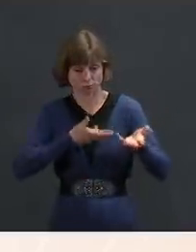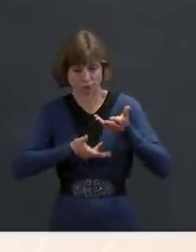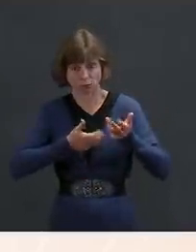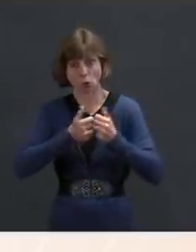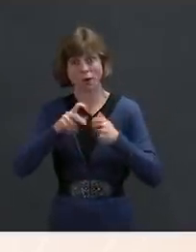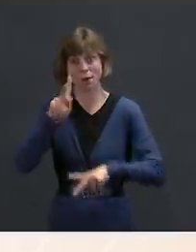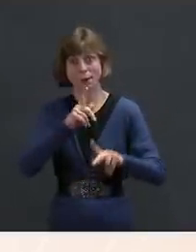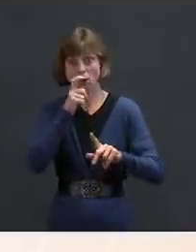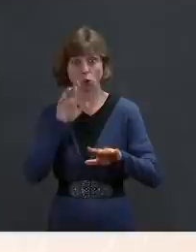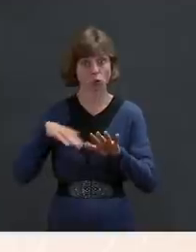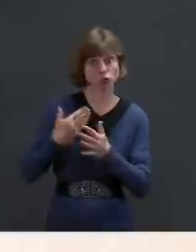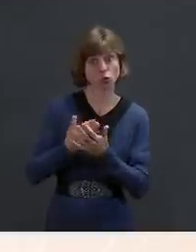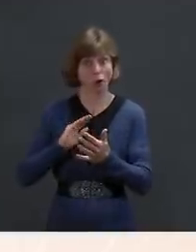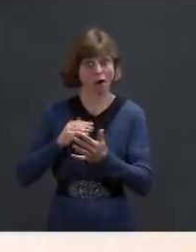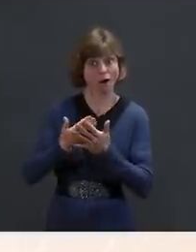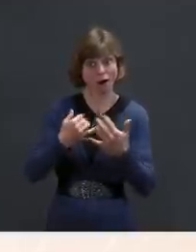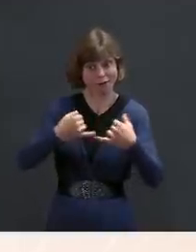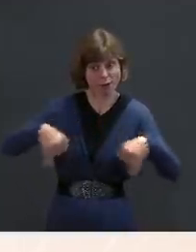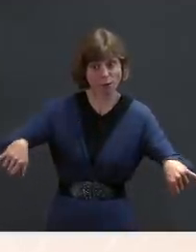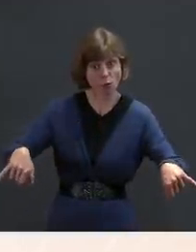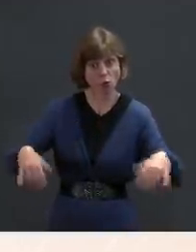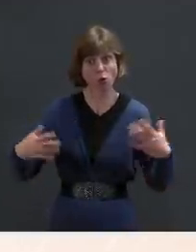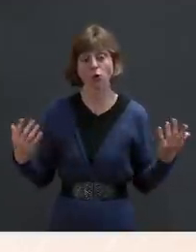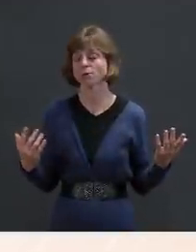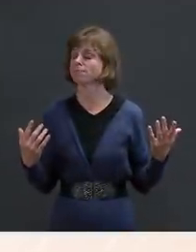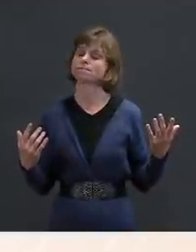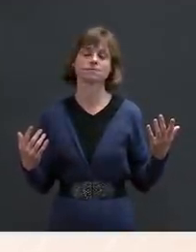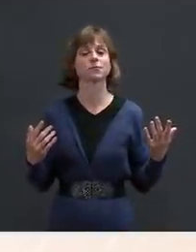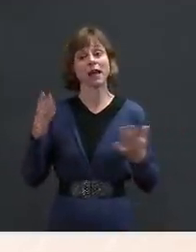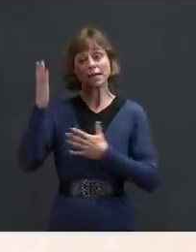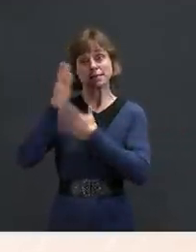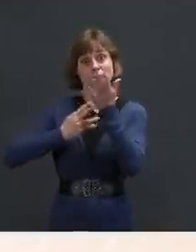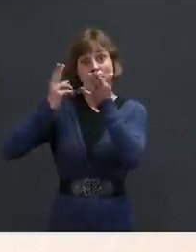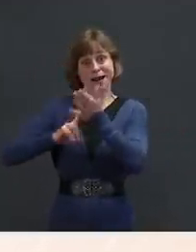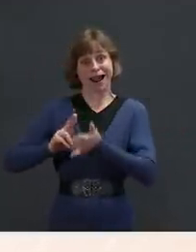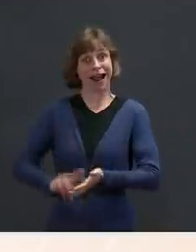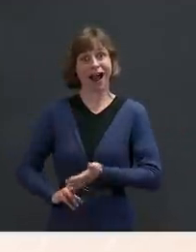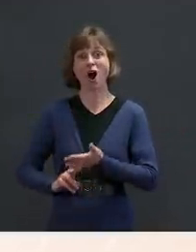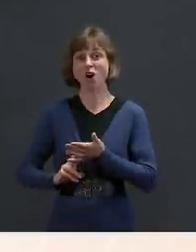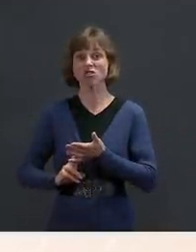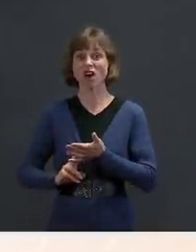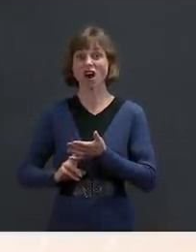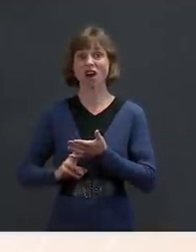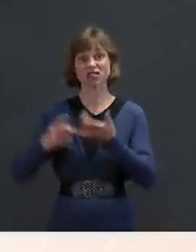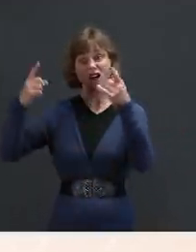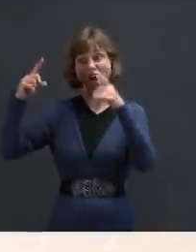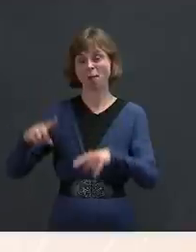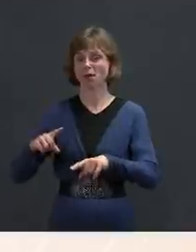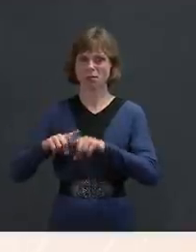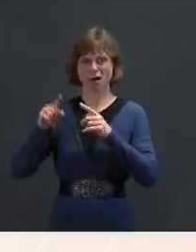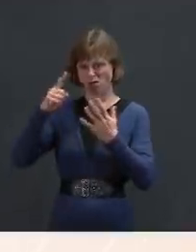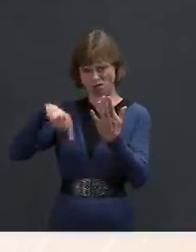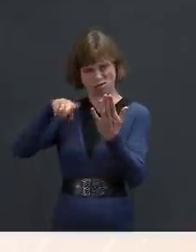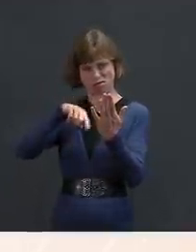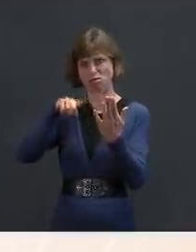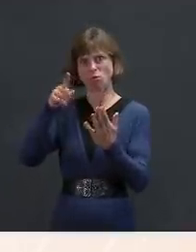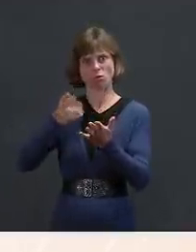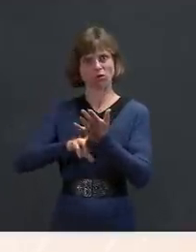Contracts had been entered that were unlawful or against the interests of the United States Department of Justice.